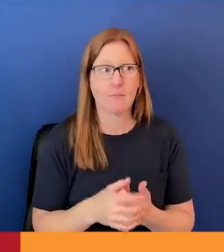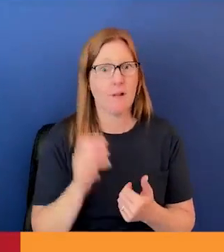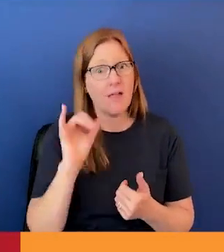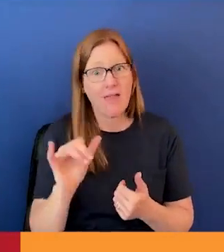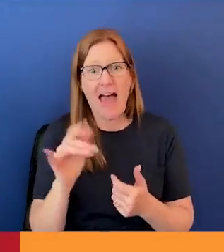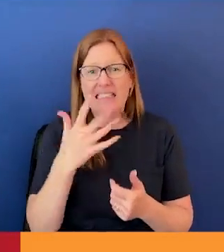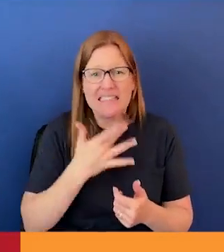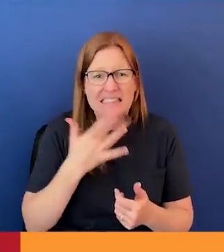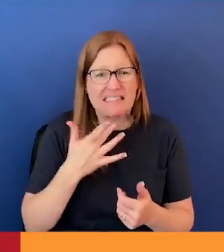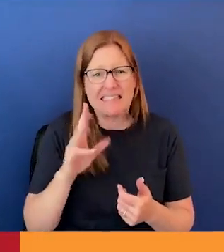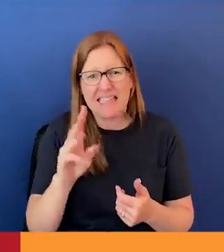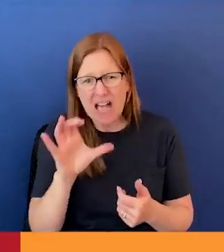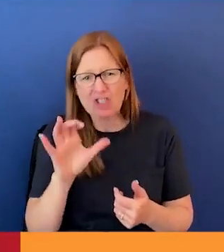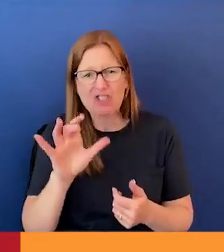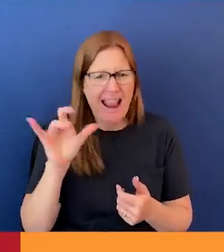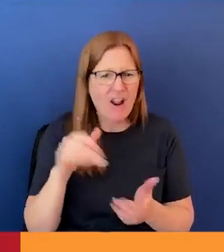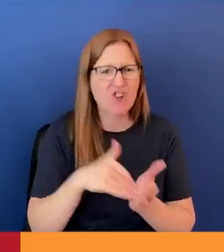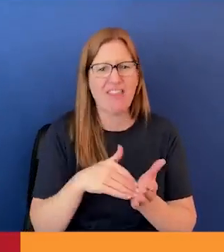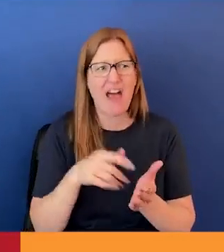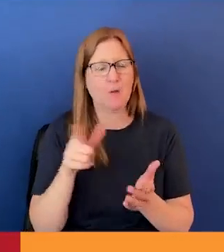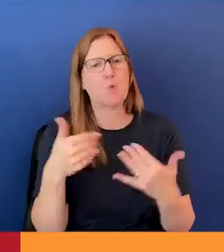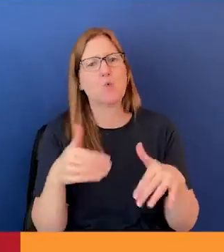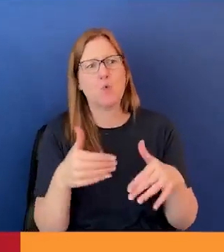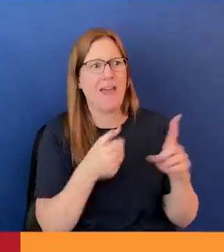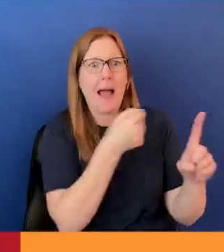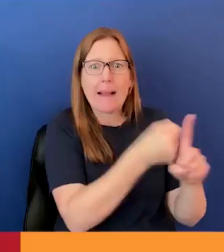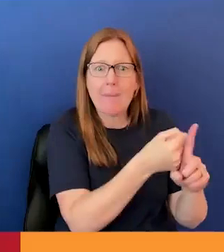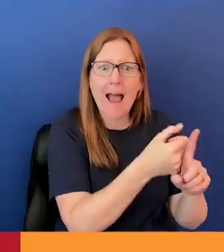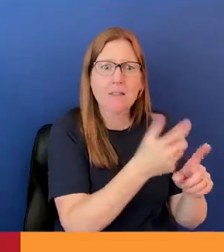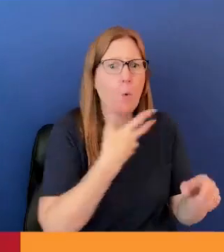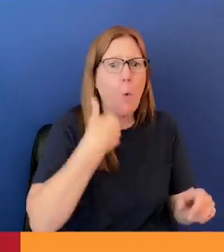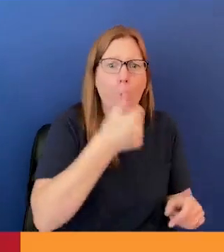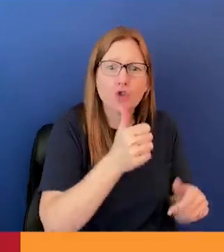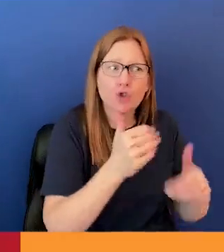independence, and dignity of older adults as well as people with disabilities.